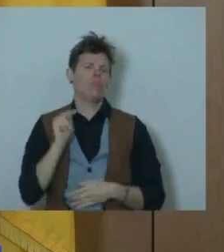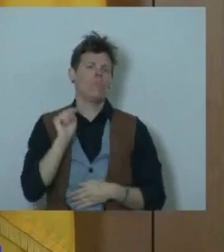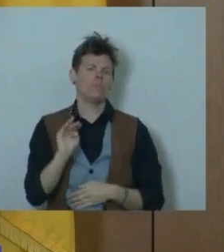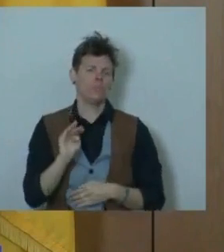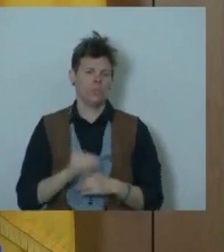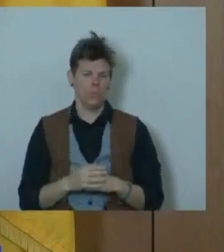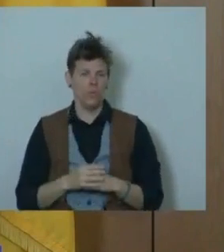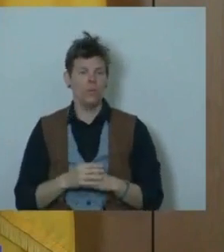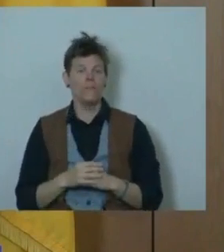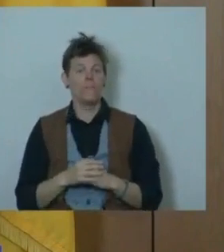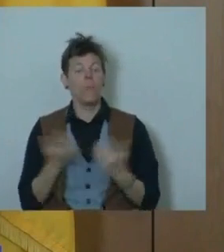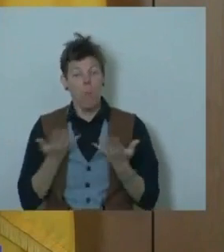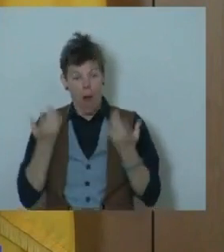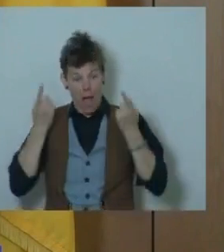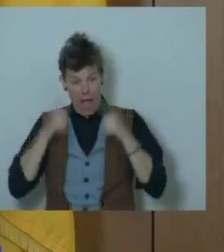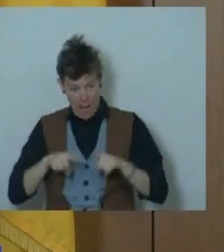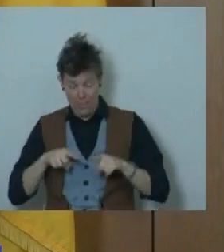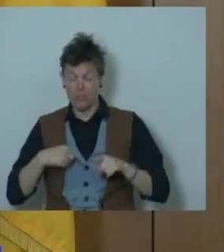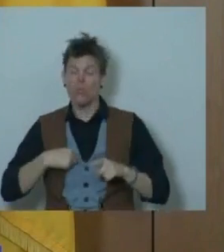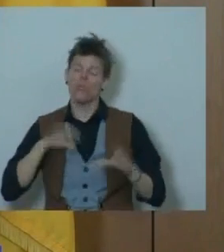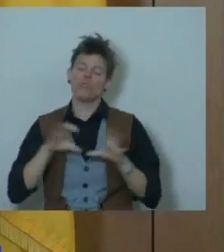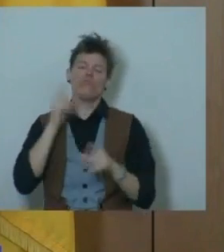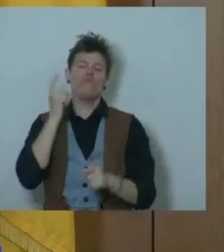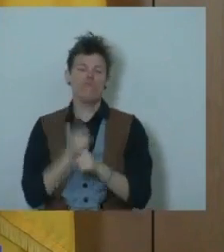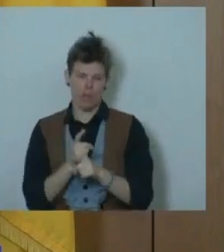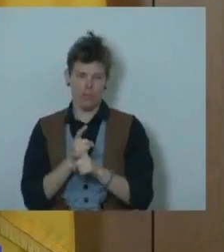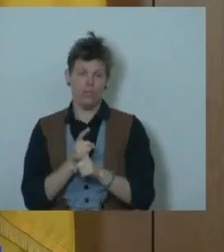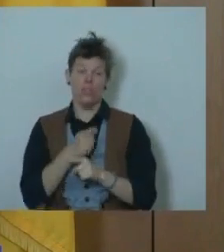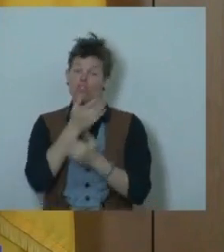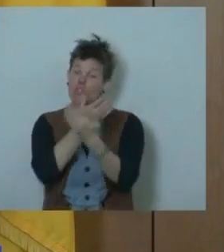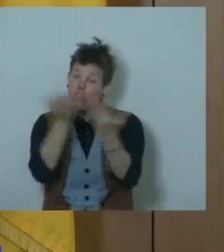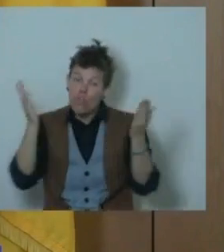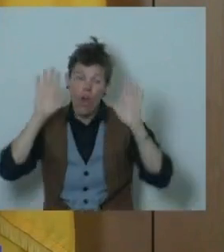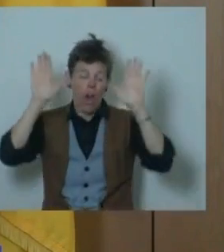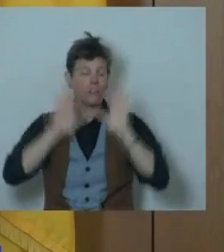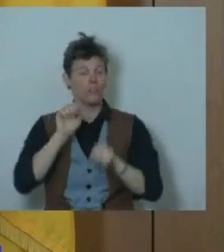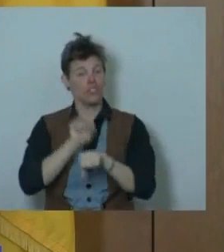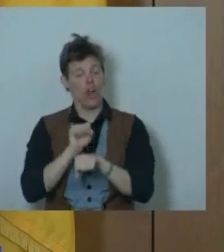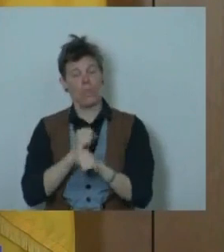WE WILL FOCUS ON WHAT IS RIGHT FOR NEW MEXICO. WE ARE GOING TO GET IT RIGHT.